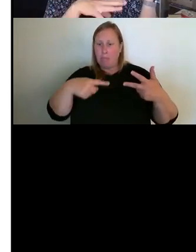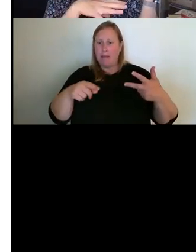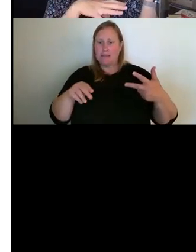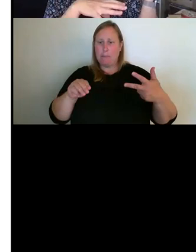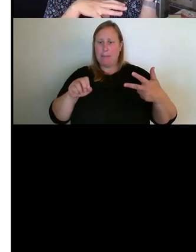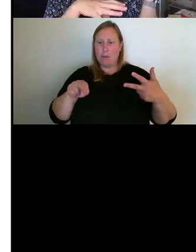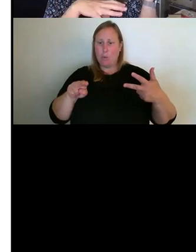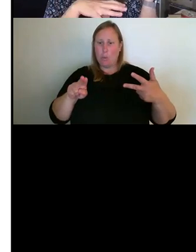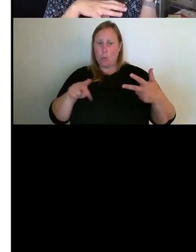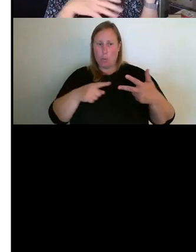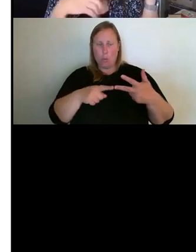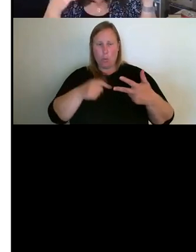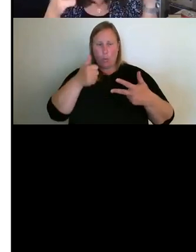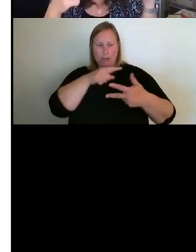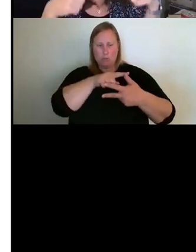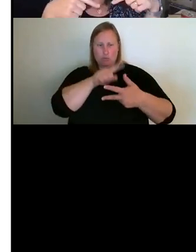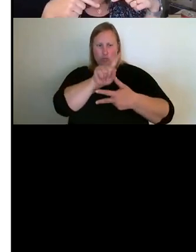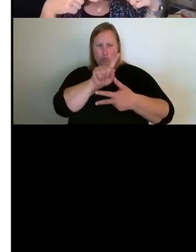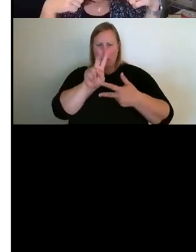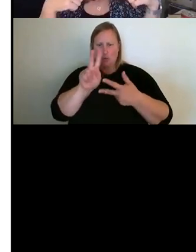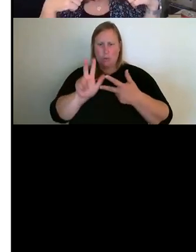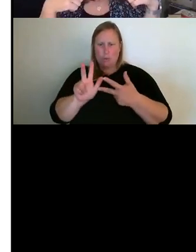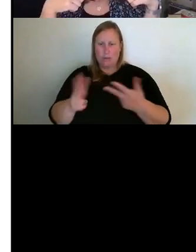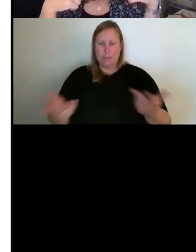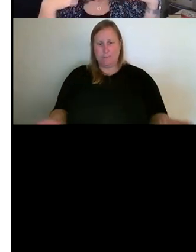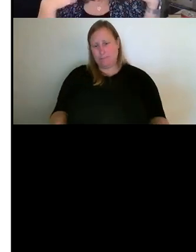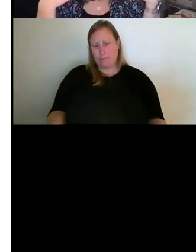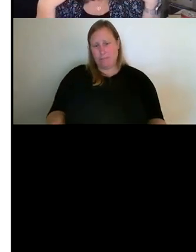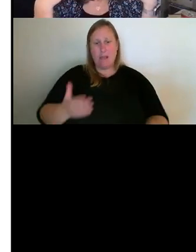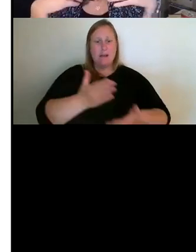Some populations may not understand what the three lines means.